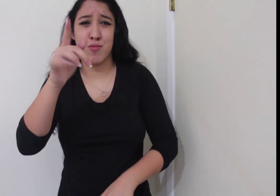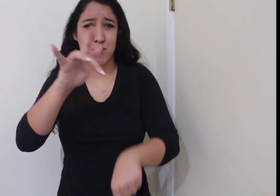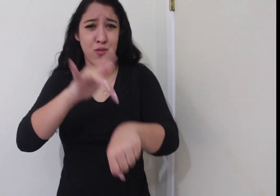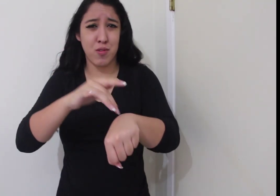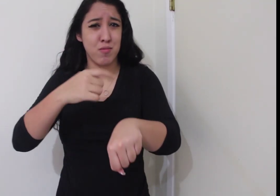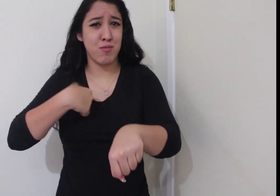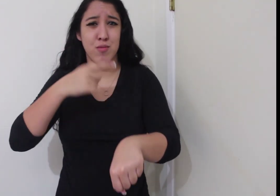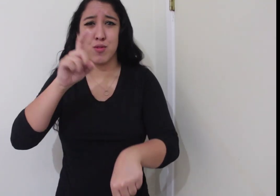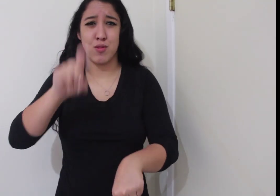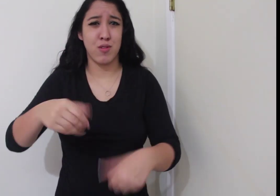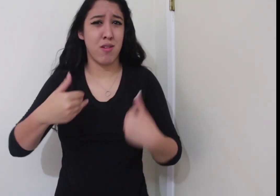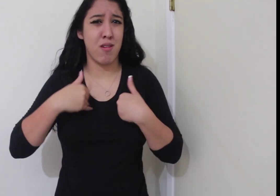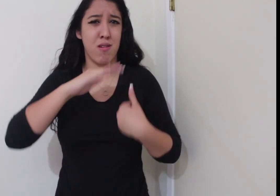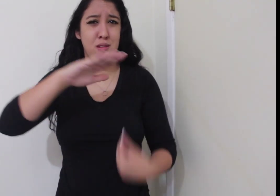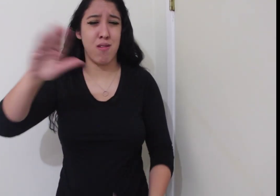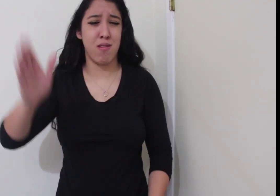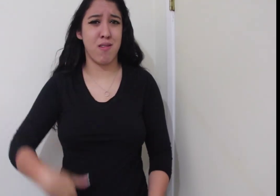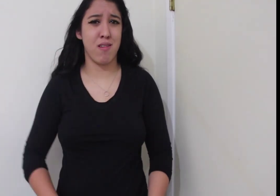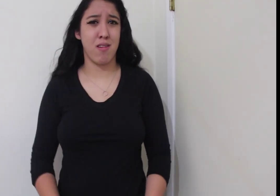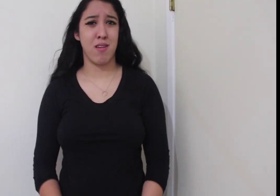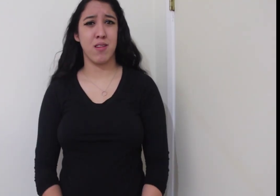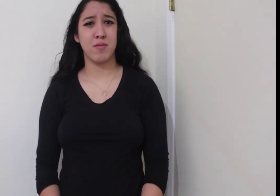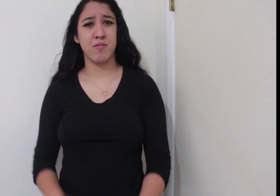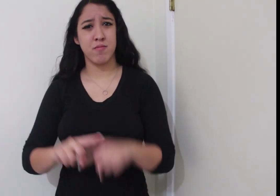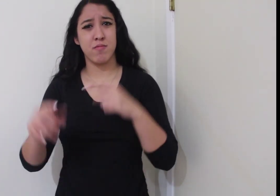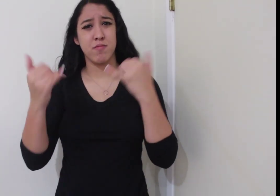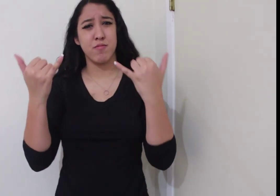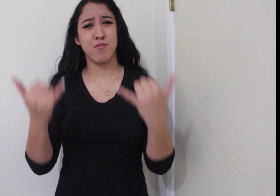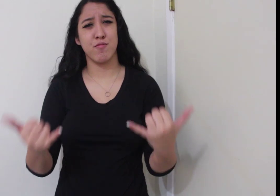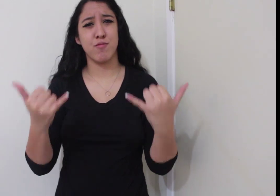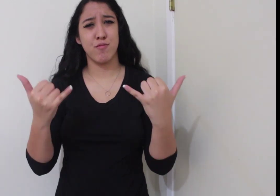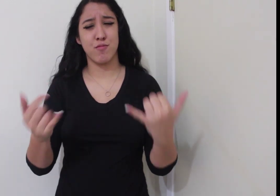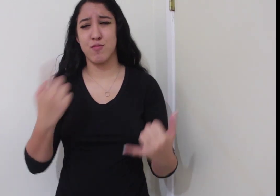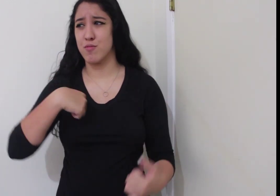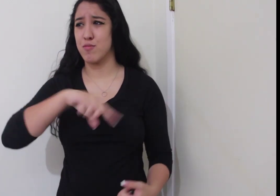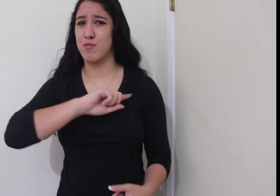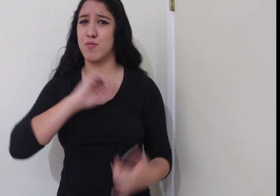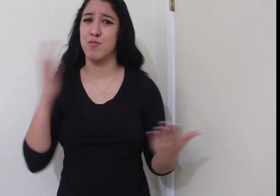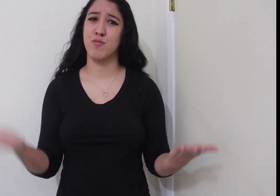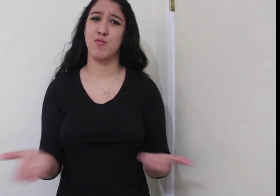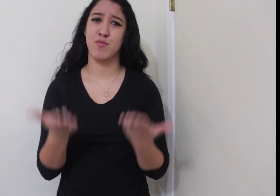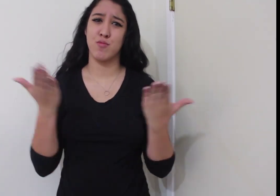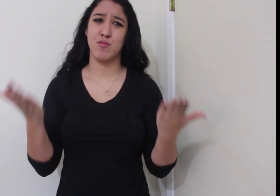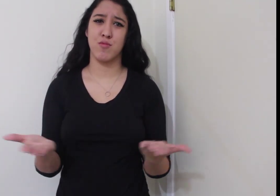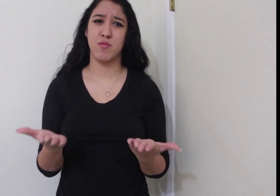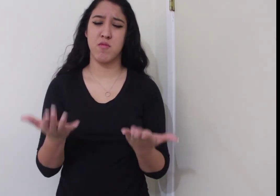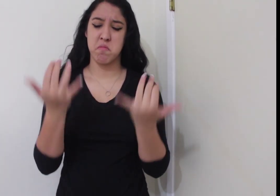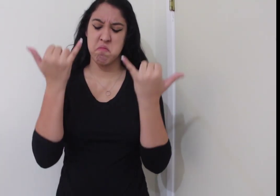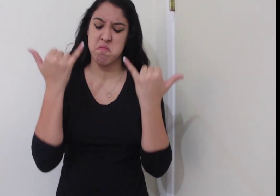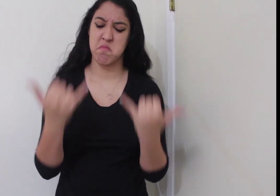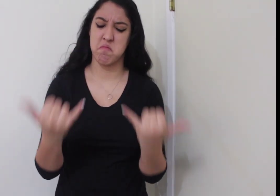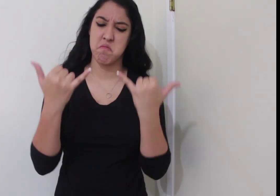[of touching me.] you should have never done this to me. But [now] here we are.